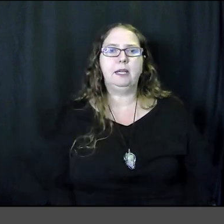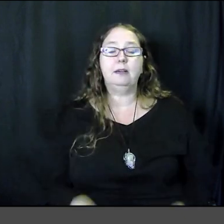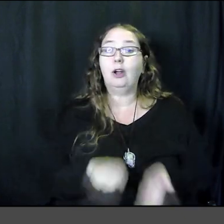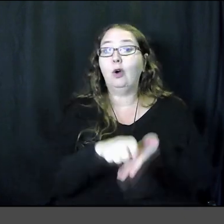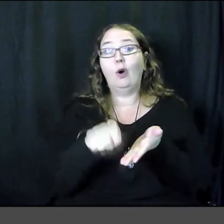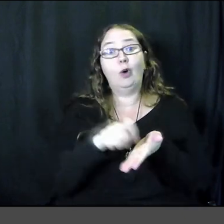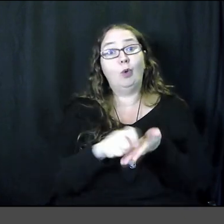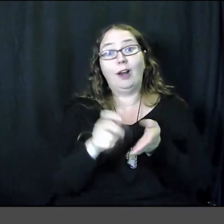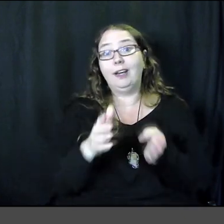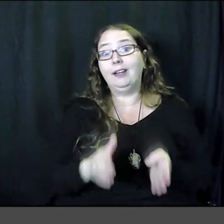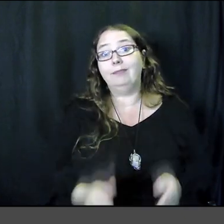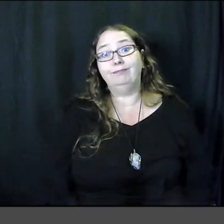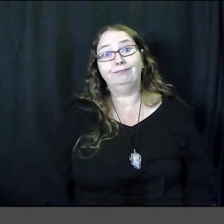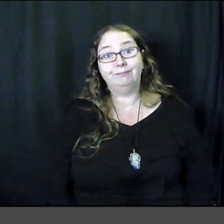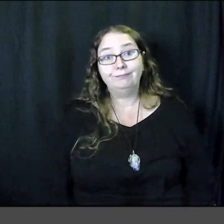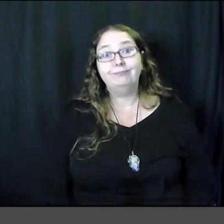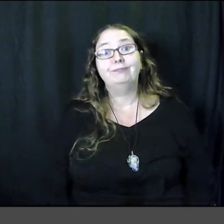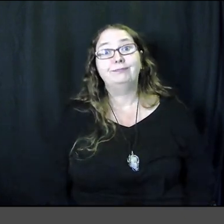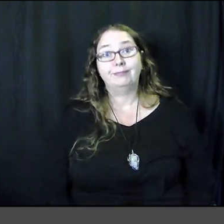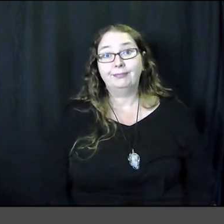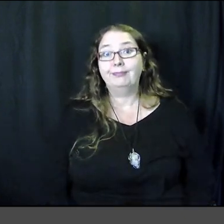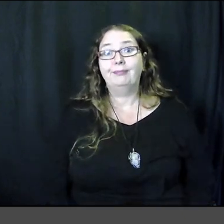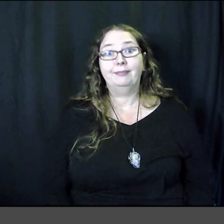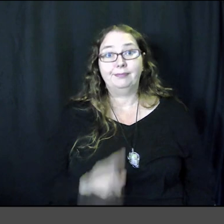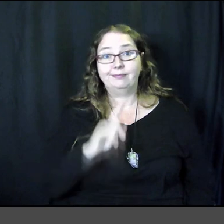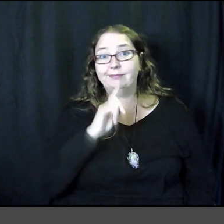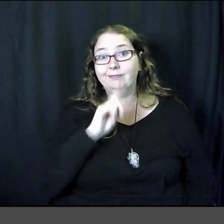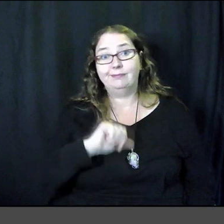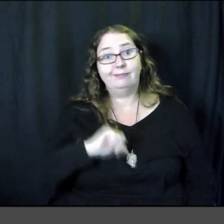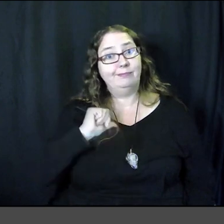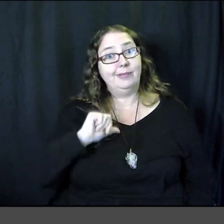STAND UP BECAUSE YOU DO HAVE A BEAUTIFUL VOICE. YOU REALLY DO.